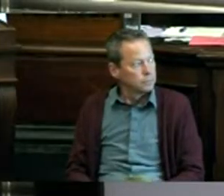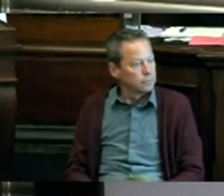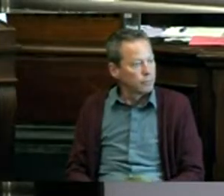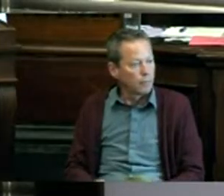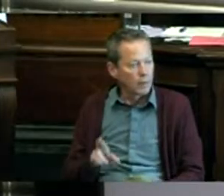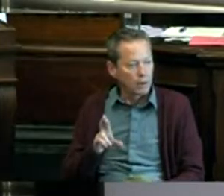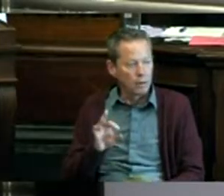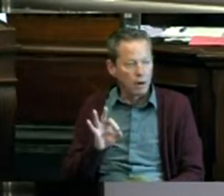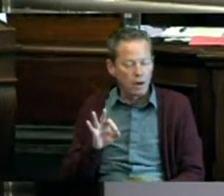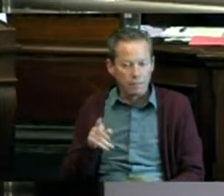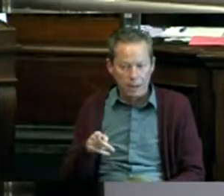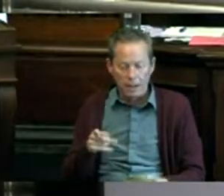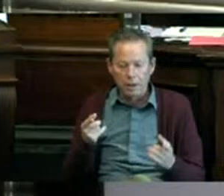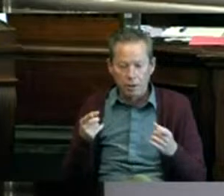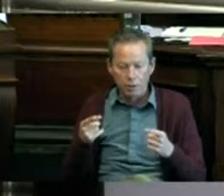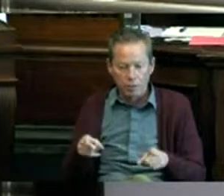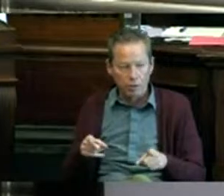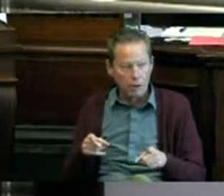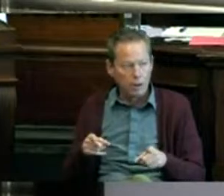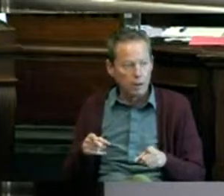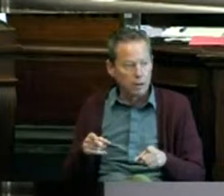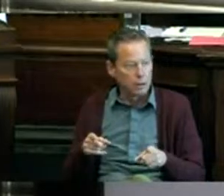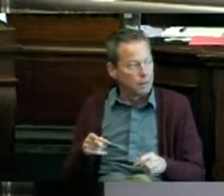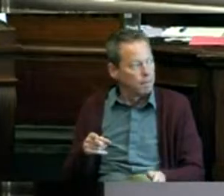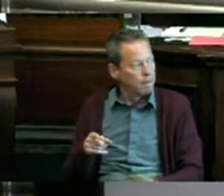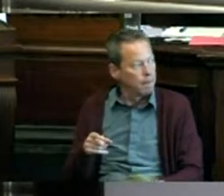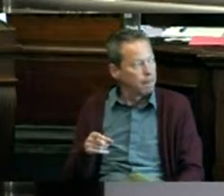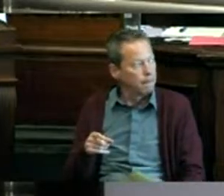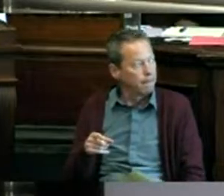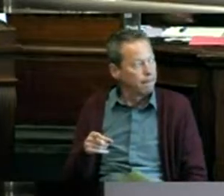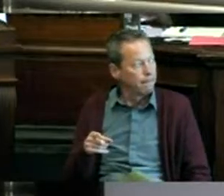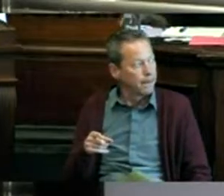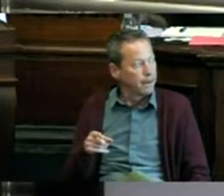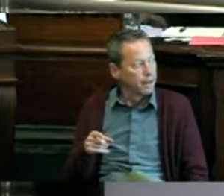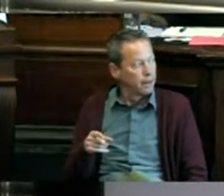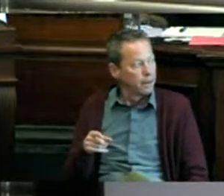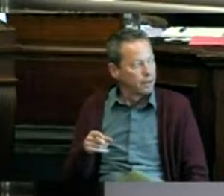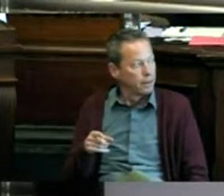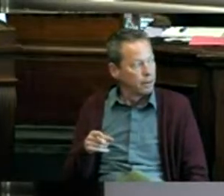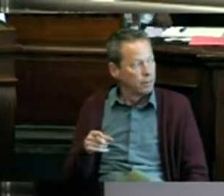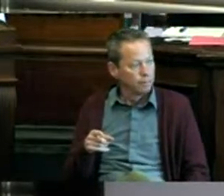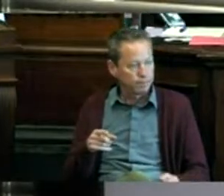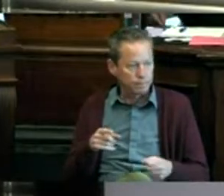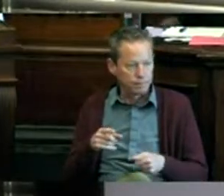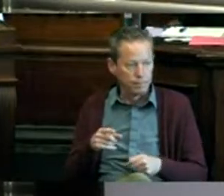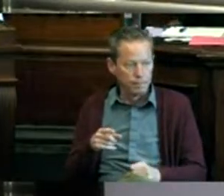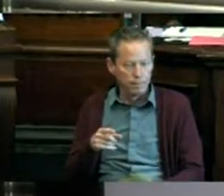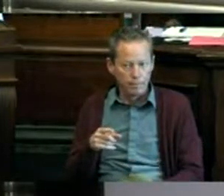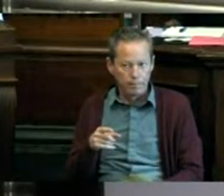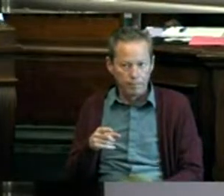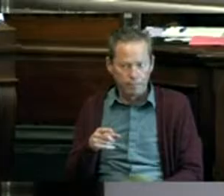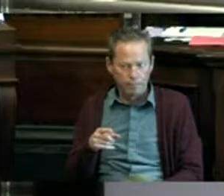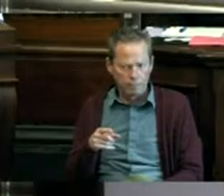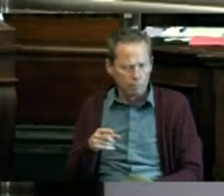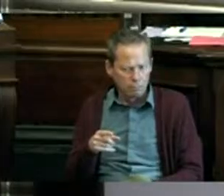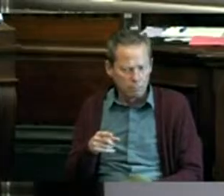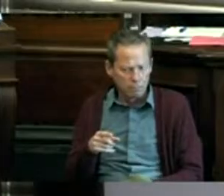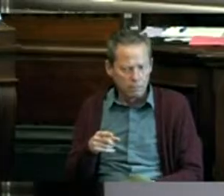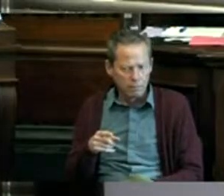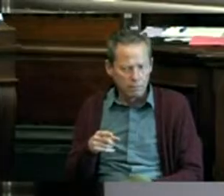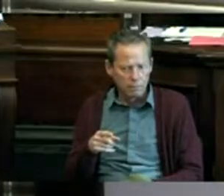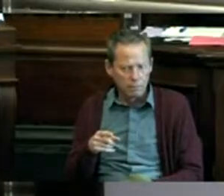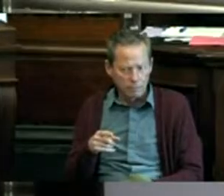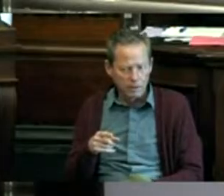projects that we manage. The RFP